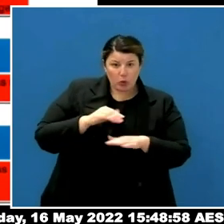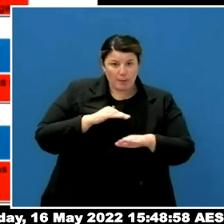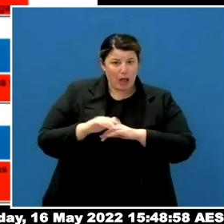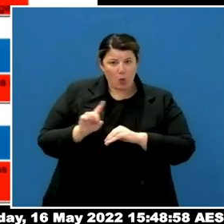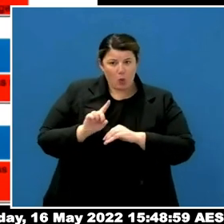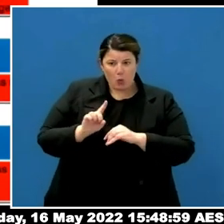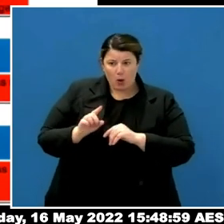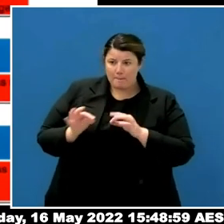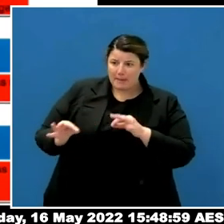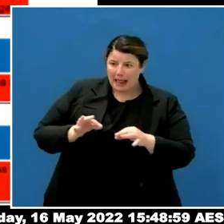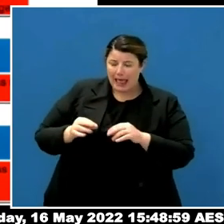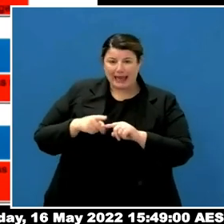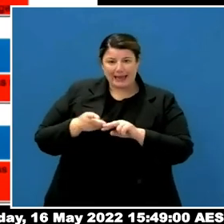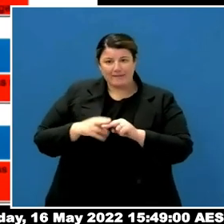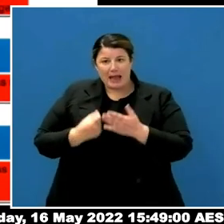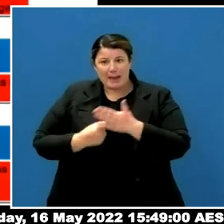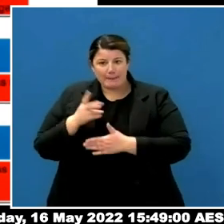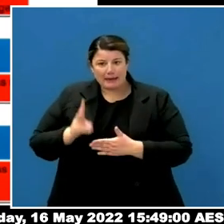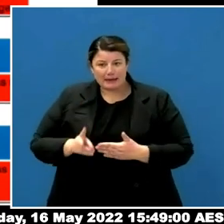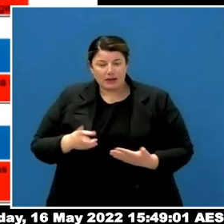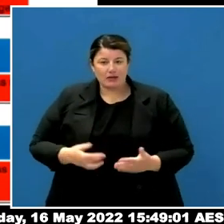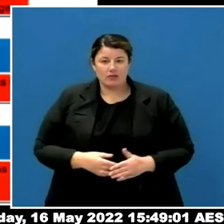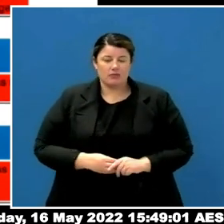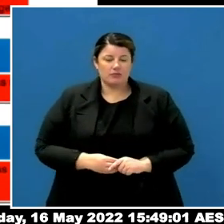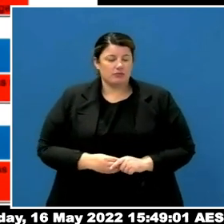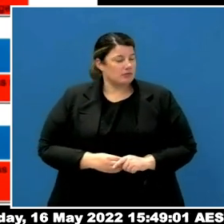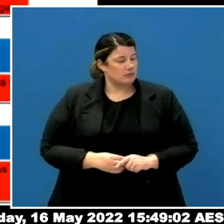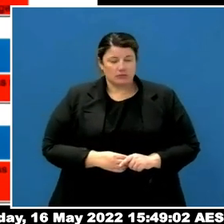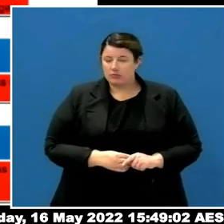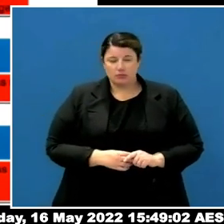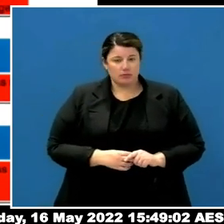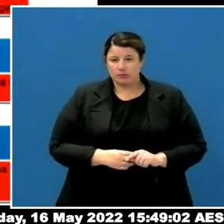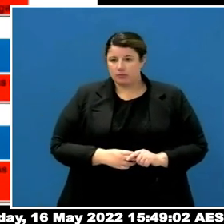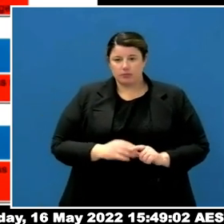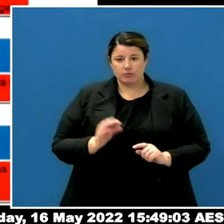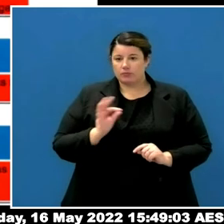time? SUZIE: No, and putting him from one to two to one to one, that was all.